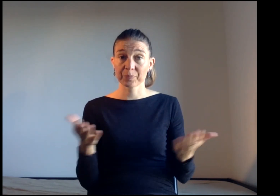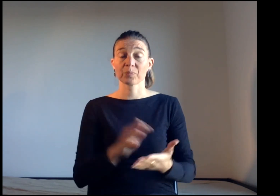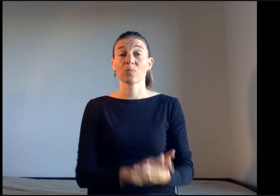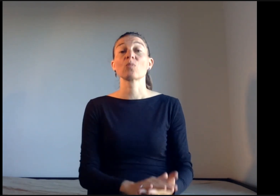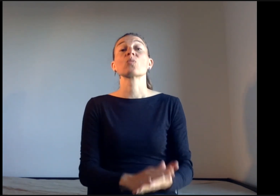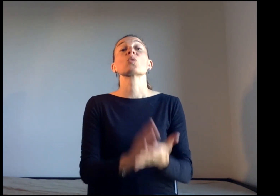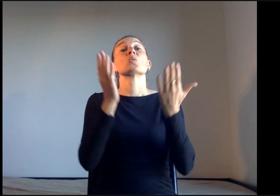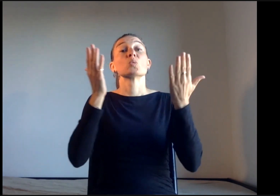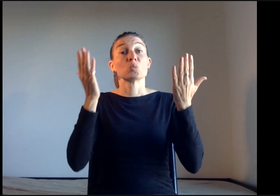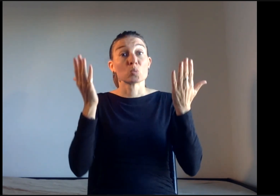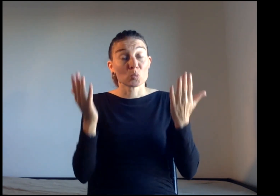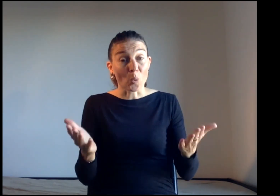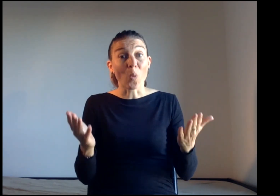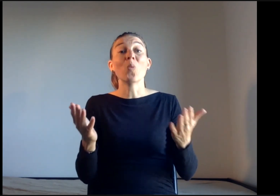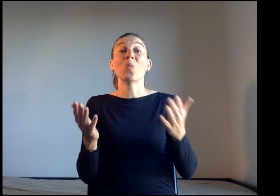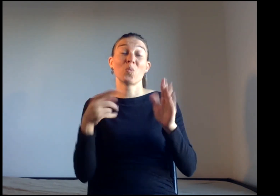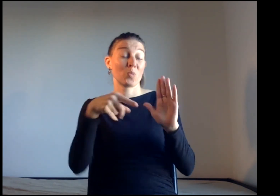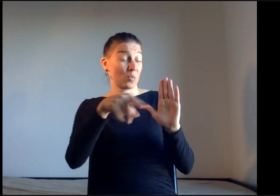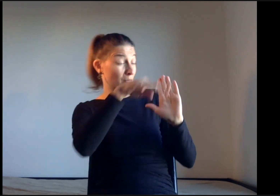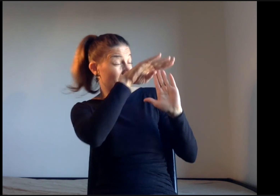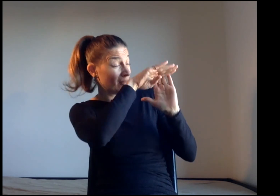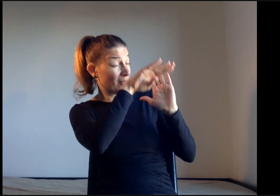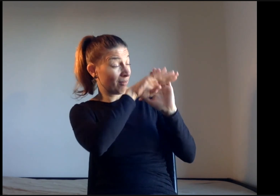it'll exclude us from participation.